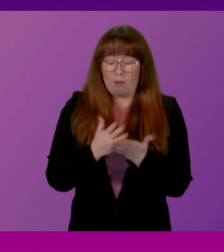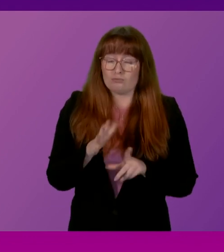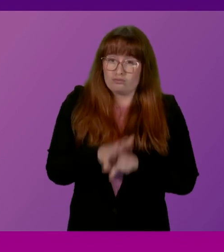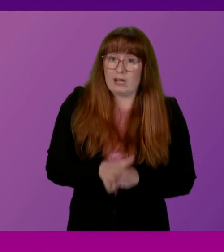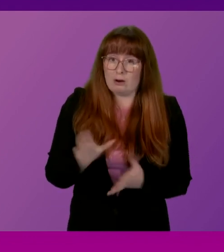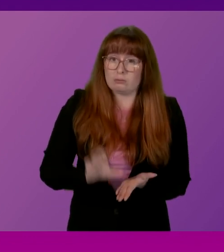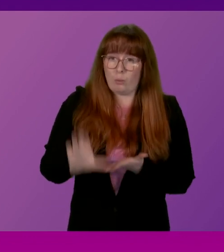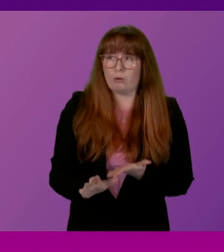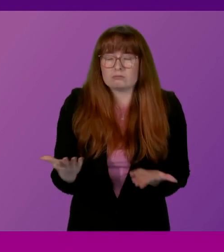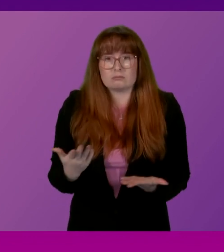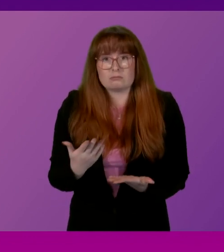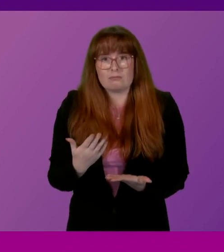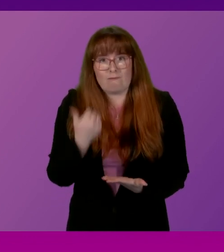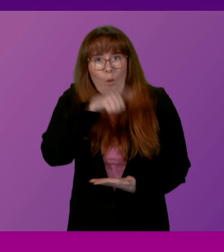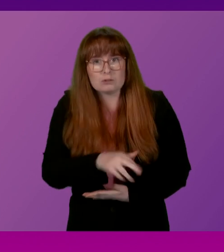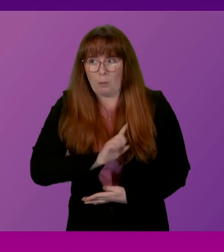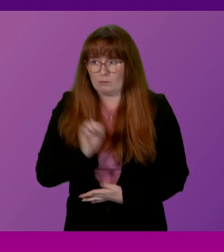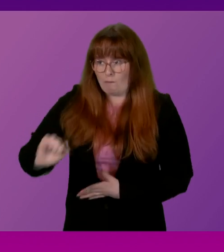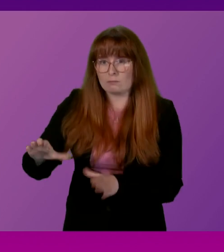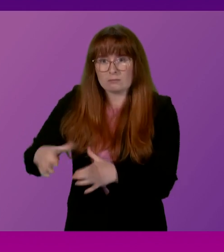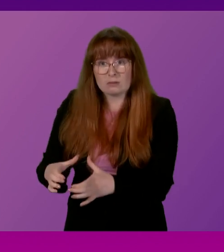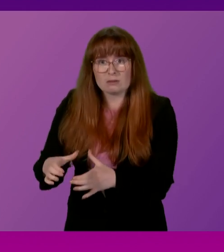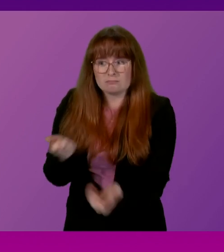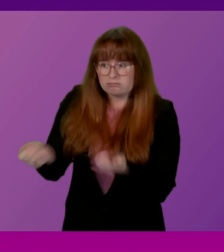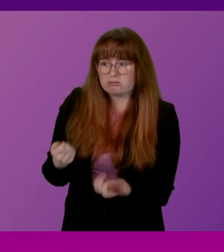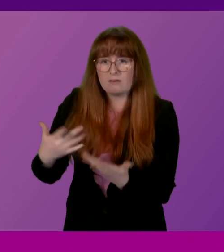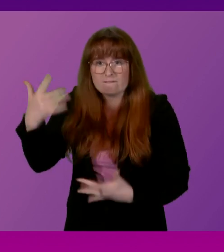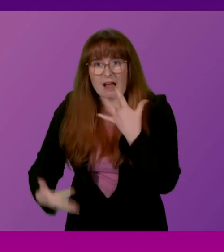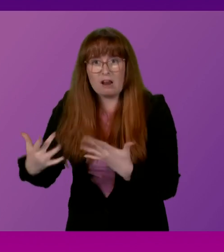Of course they are, because of his party’s economic mismanagement of the public finances.